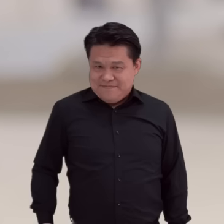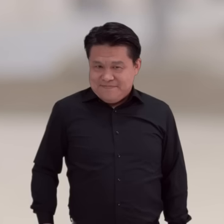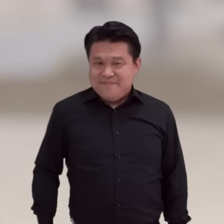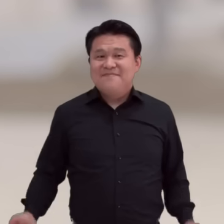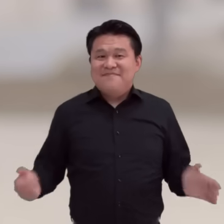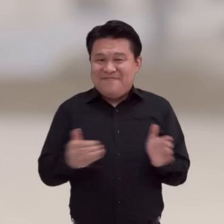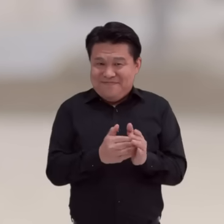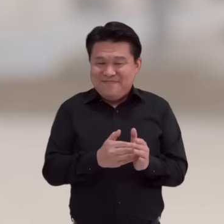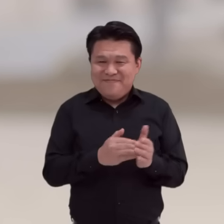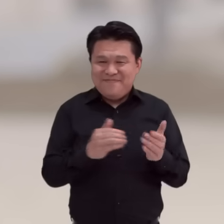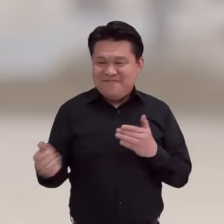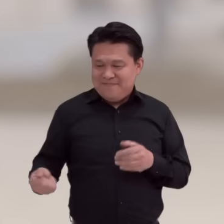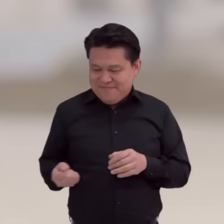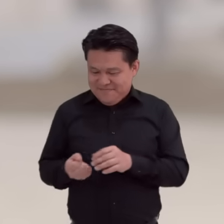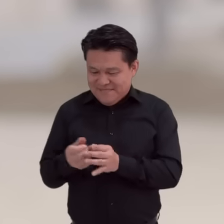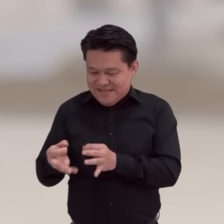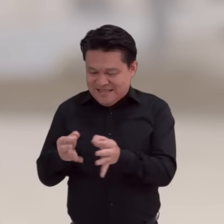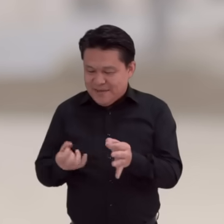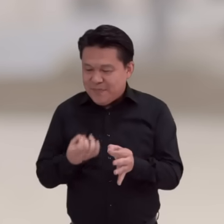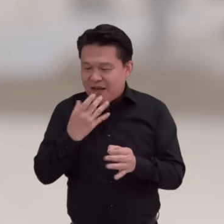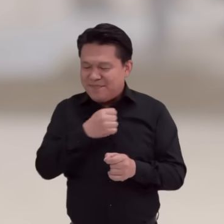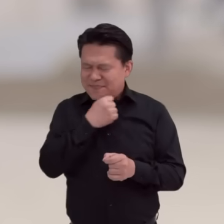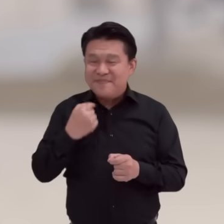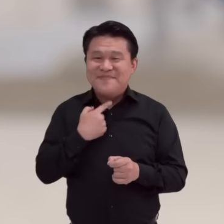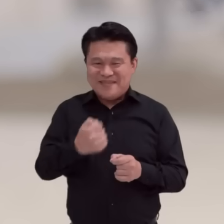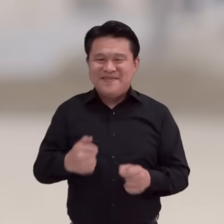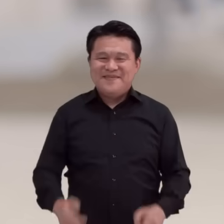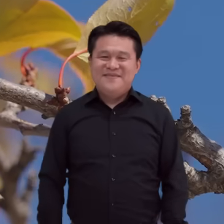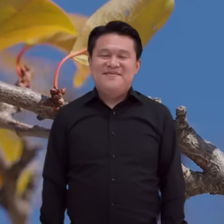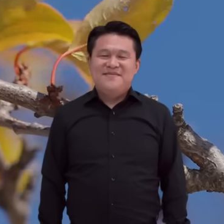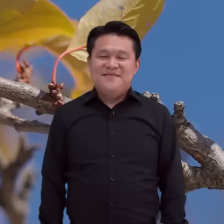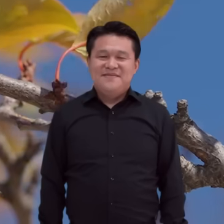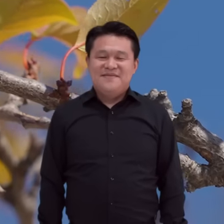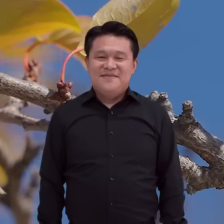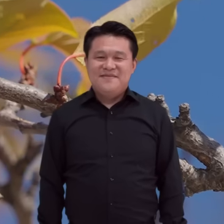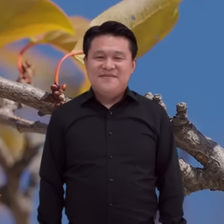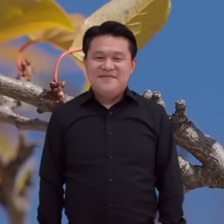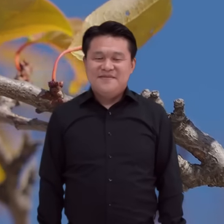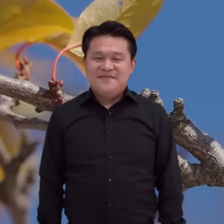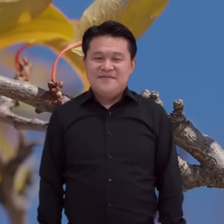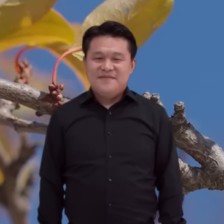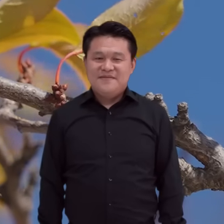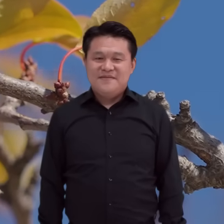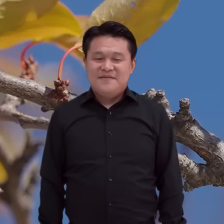and enjoyed it during the break time. Q. What has changed after the outbreak of COVID-19?